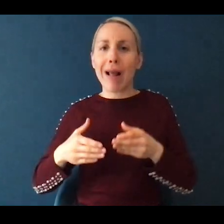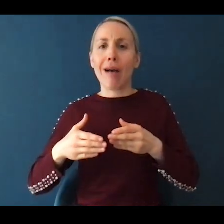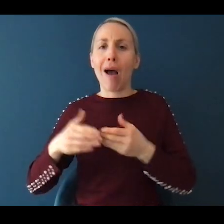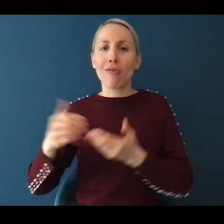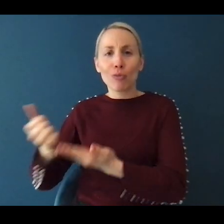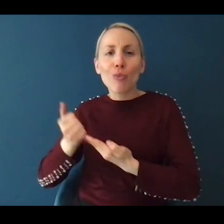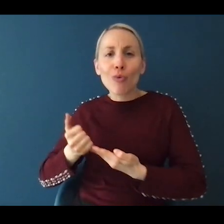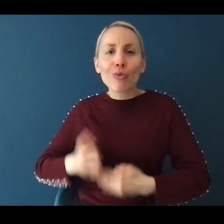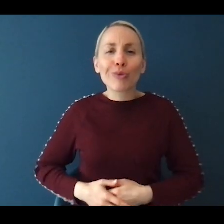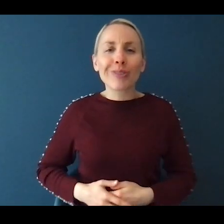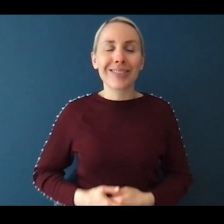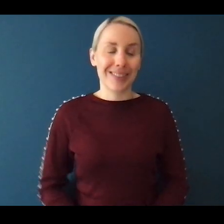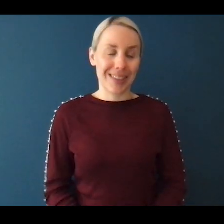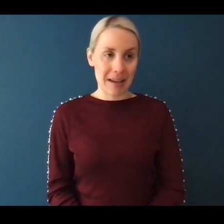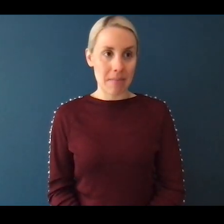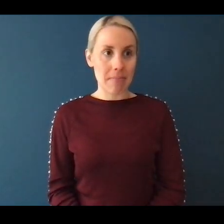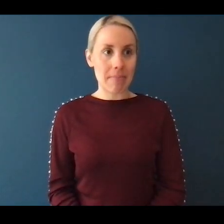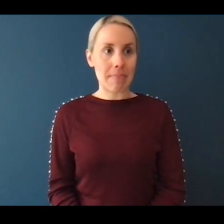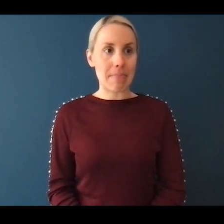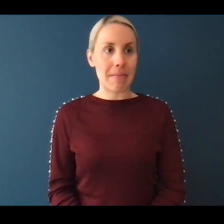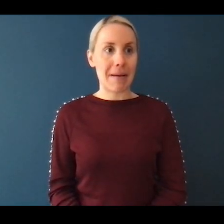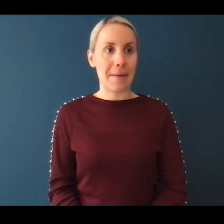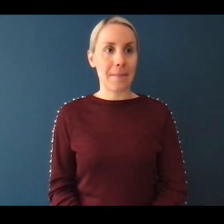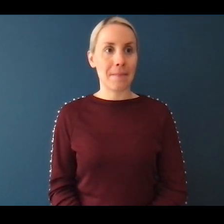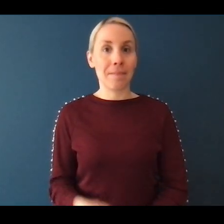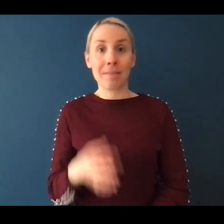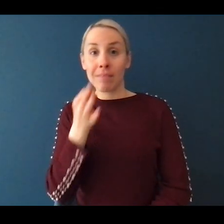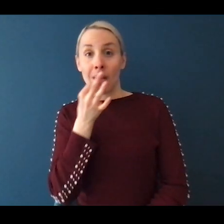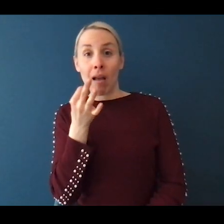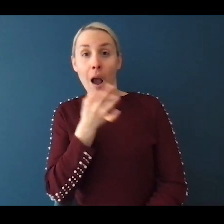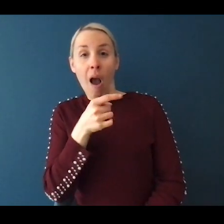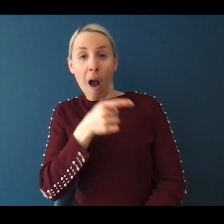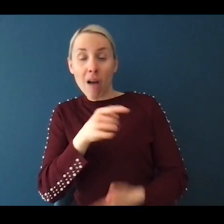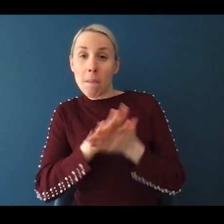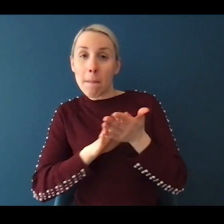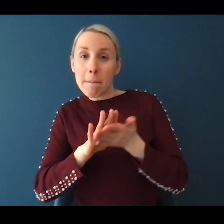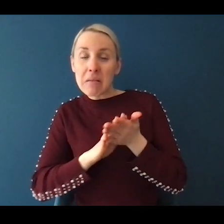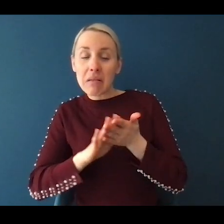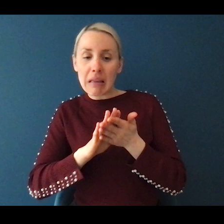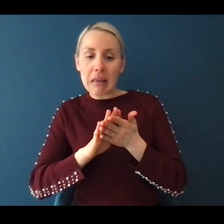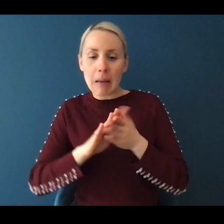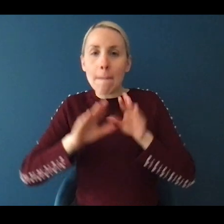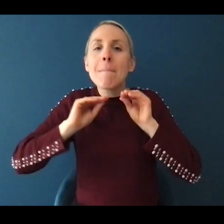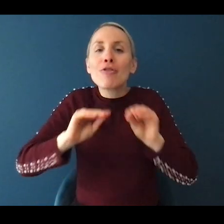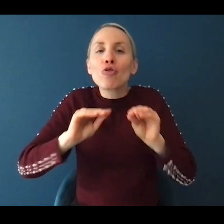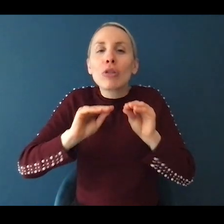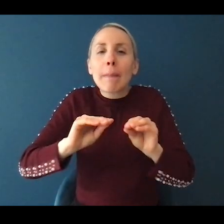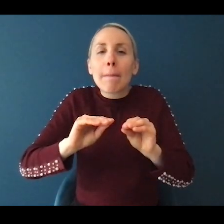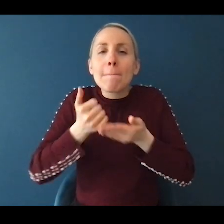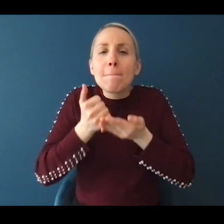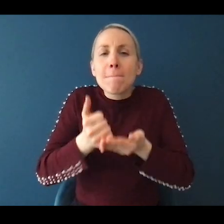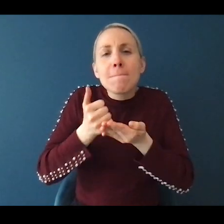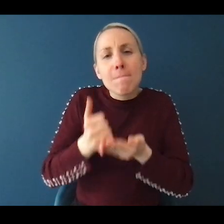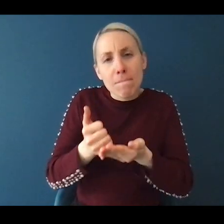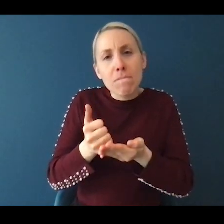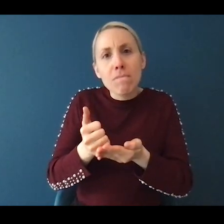the mentorship that was really important or just in general the support of Jerwood Arts